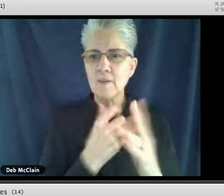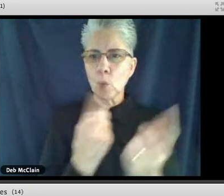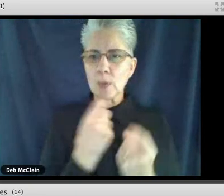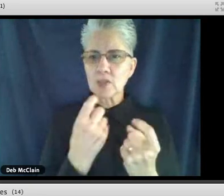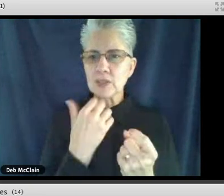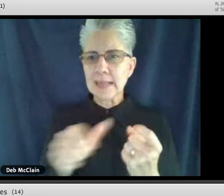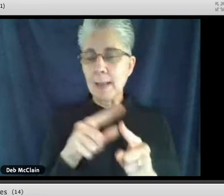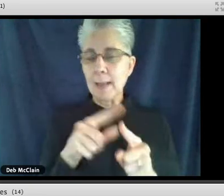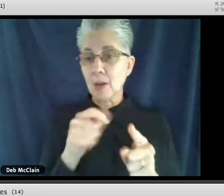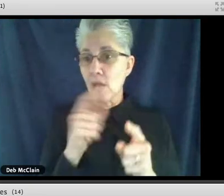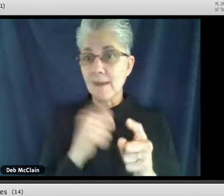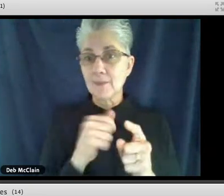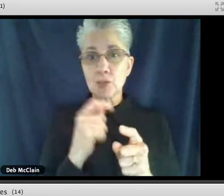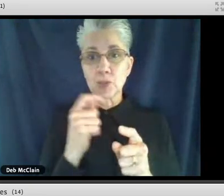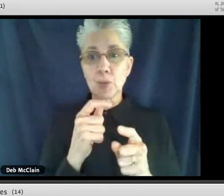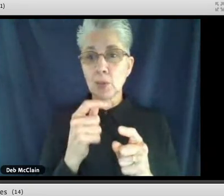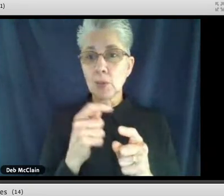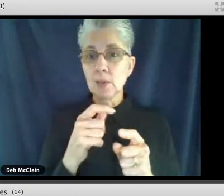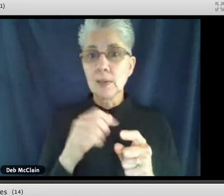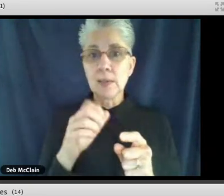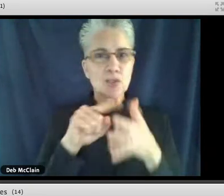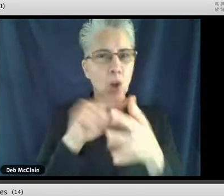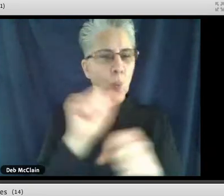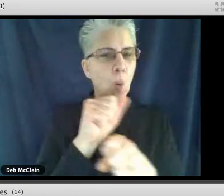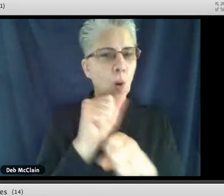but if you have to get on the desk at 11 o'clock, I do understand that.